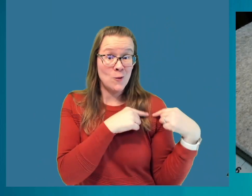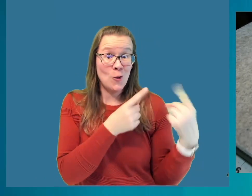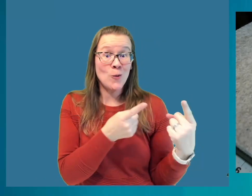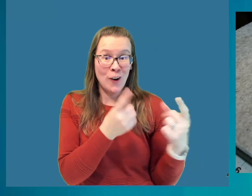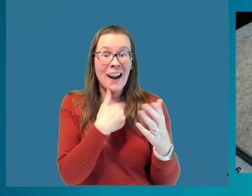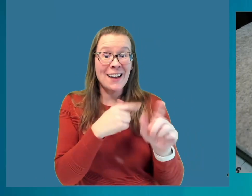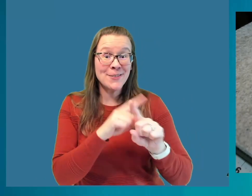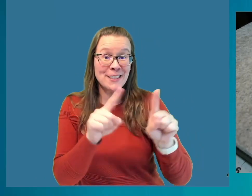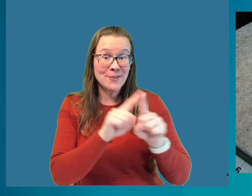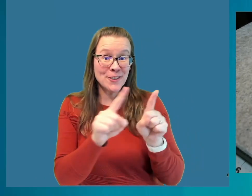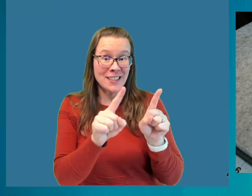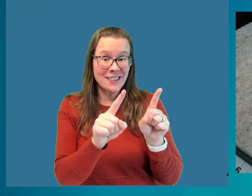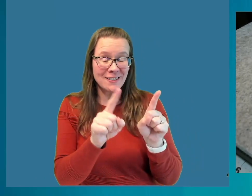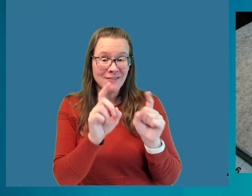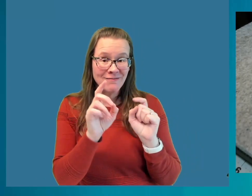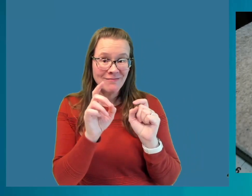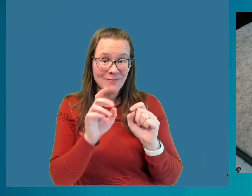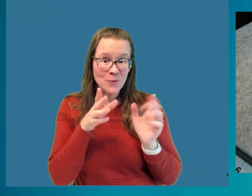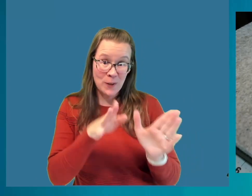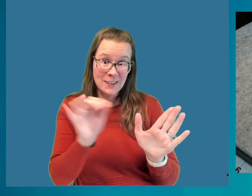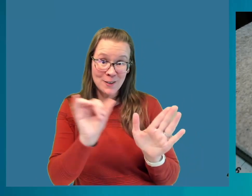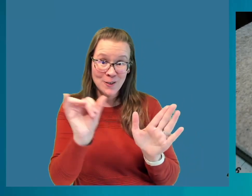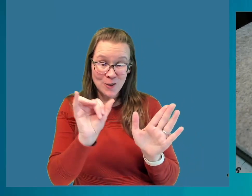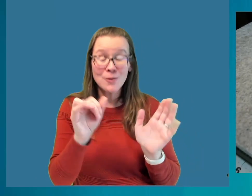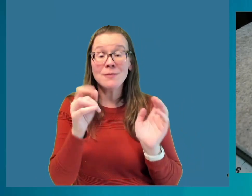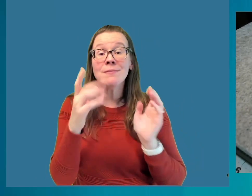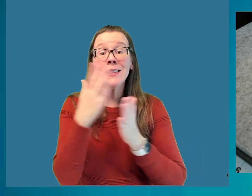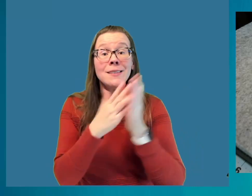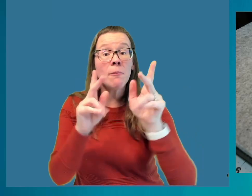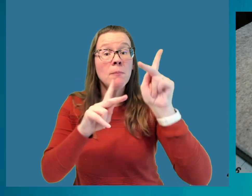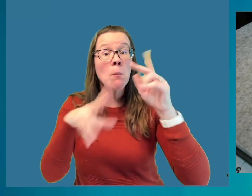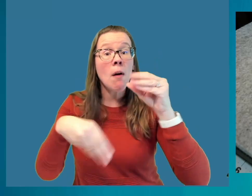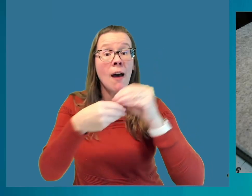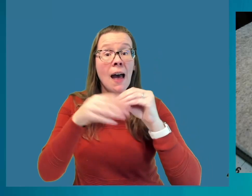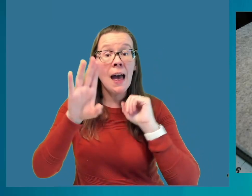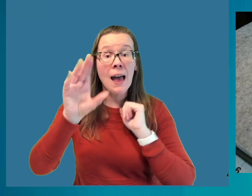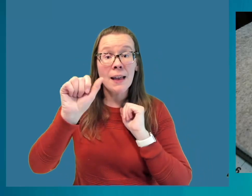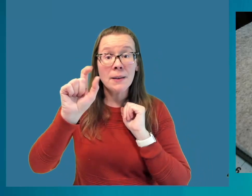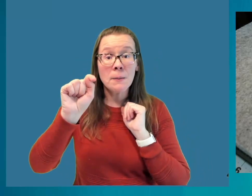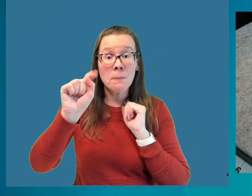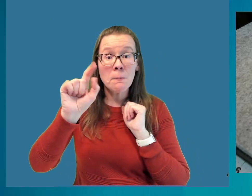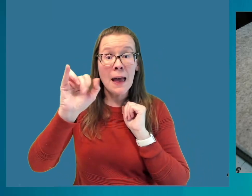this is the part where my process comes in, and that's my goal as far as showing you